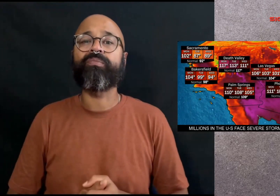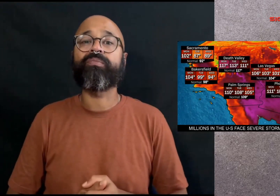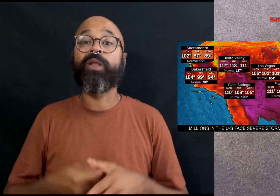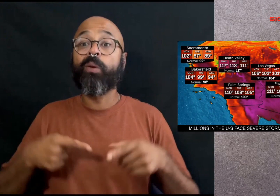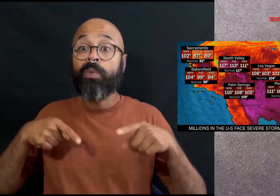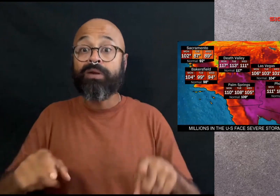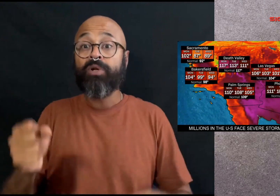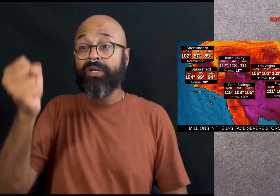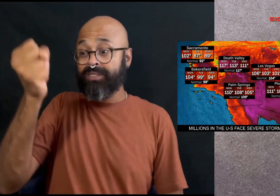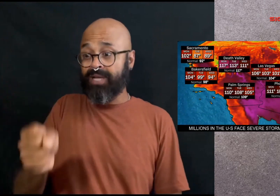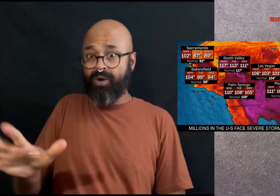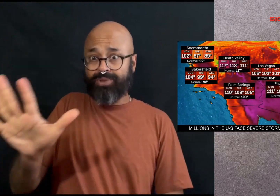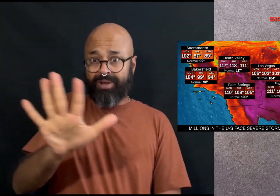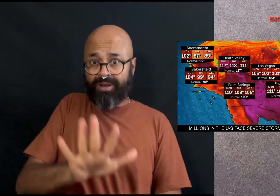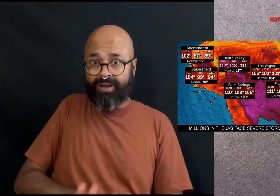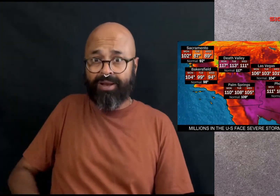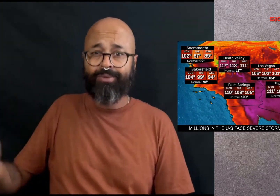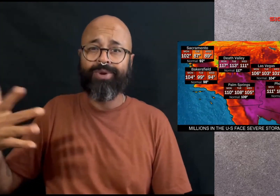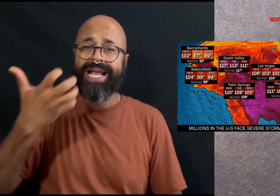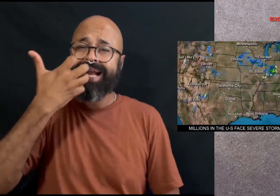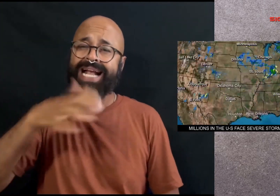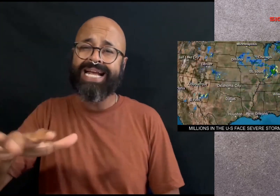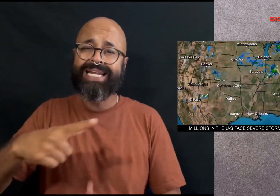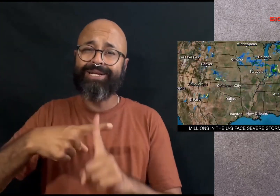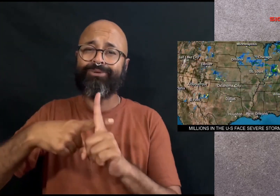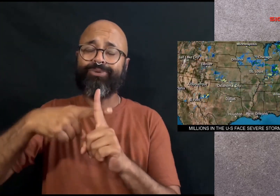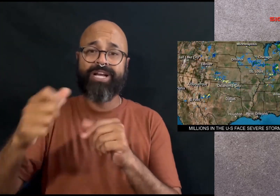Meanwhile, dangerous heat continues across the south.